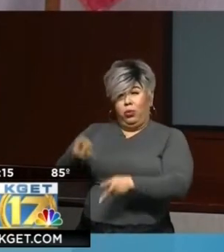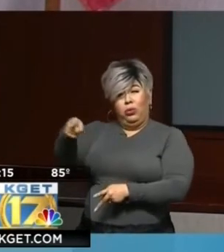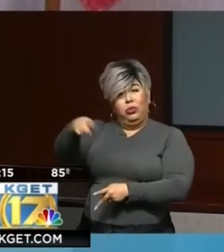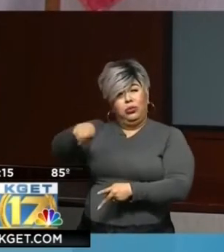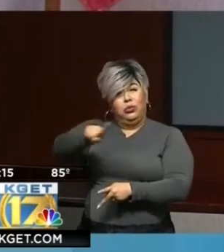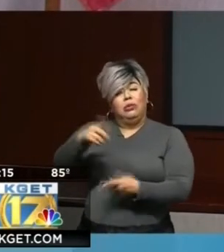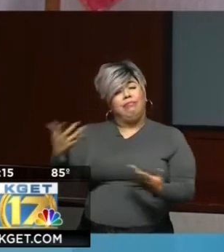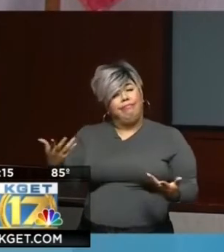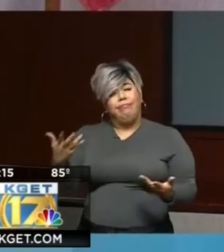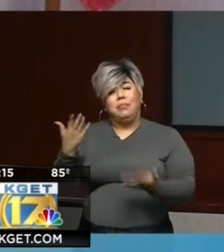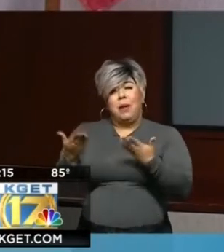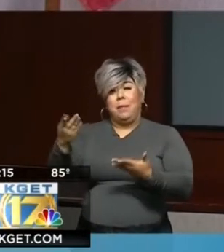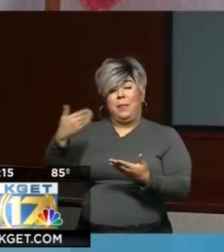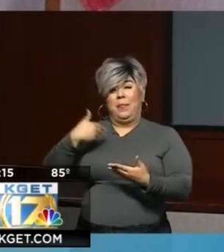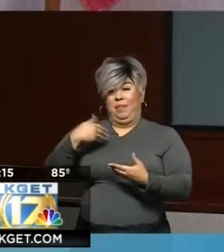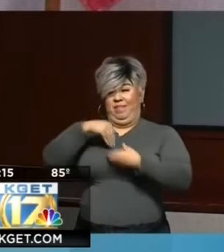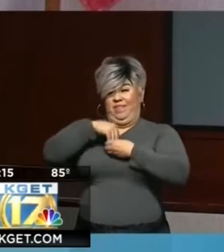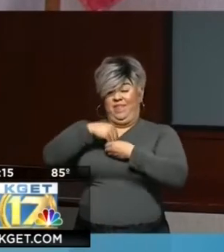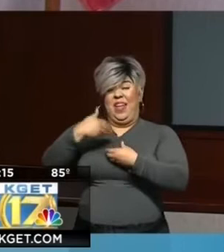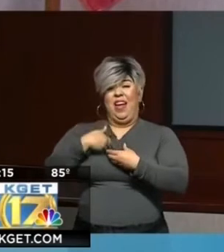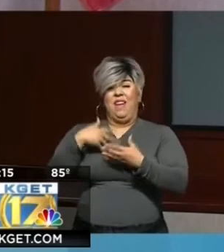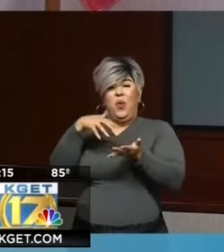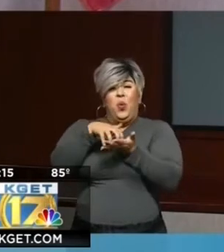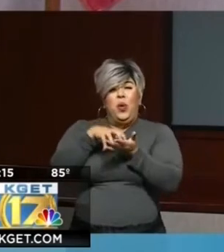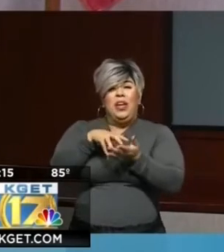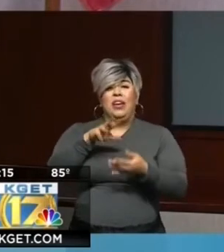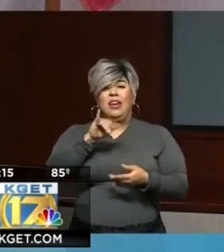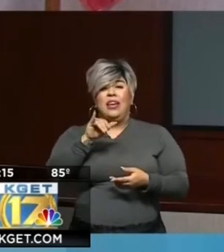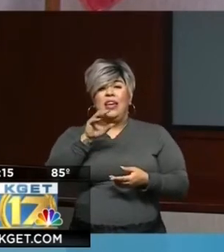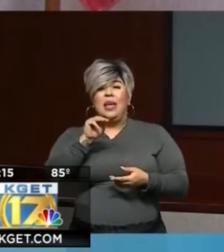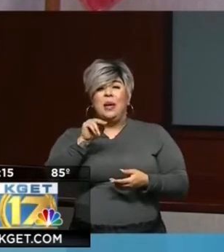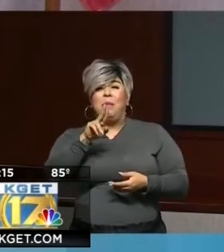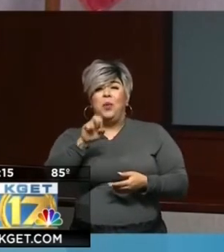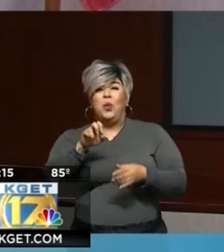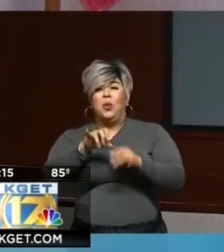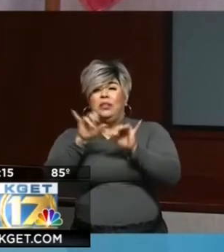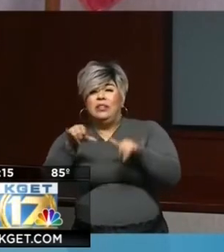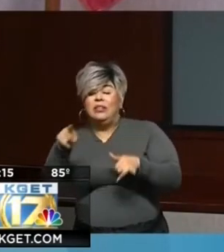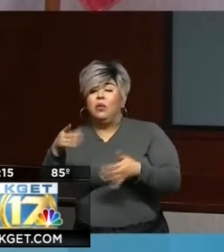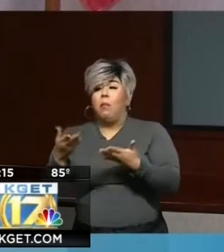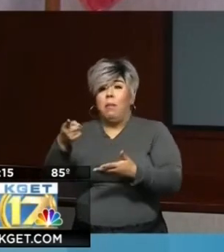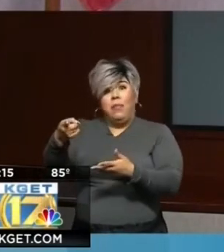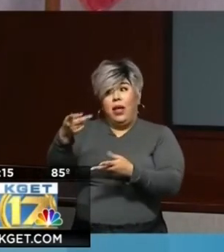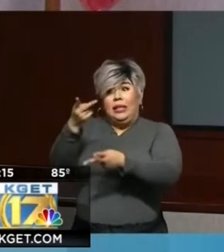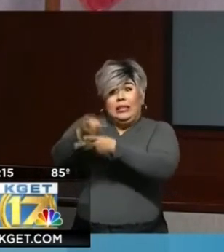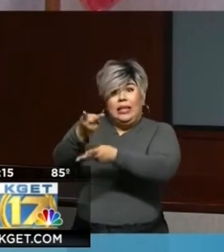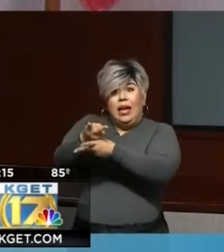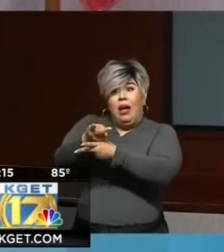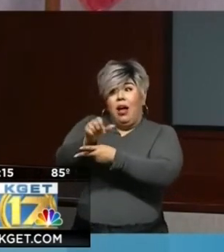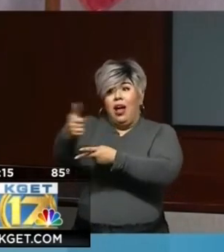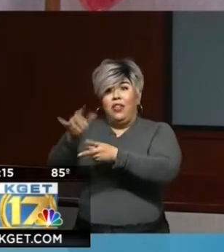SOMEBODY ELSE. AND THAT OTHER PERSON YOU ARE EXPOSE EXPOSING COULD BE -- COULD HAVE